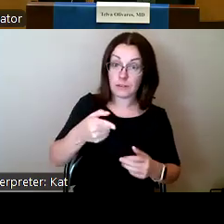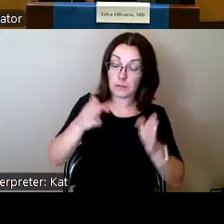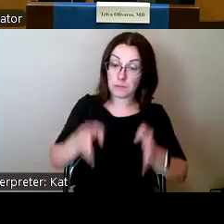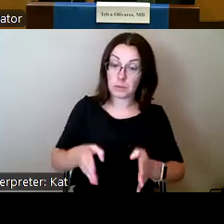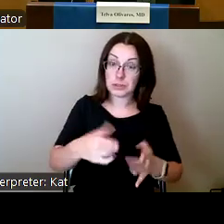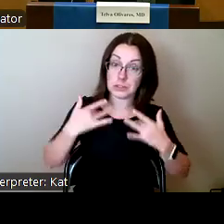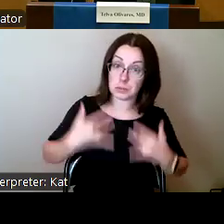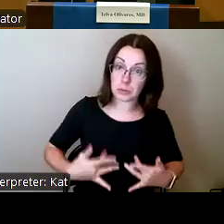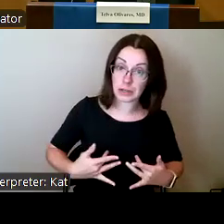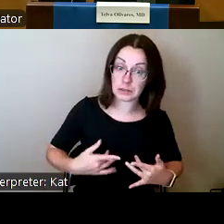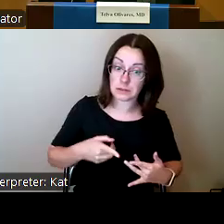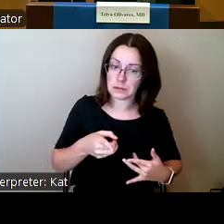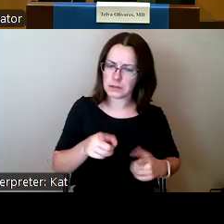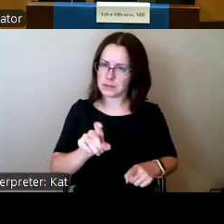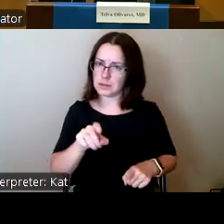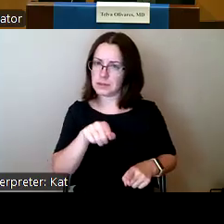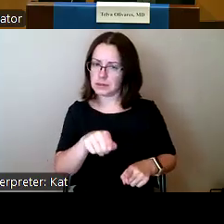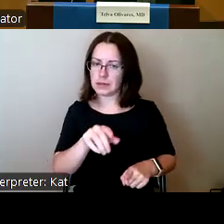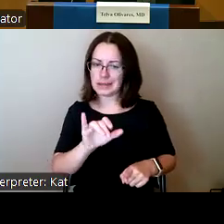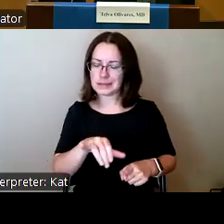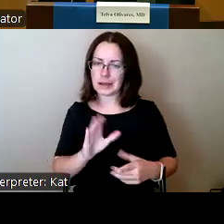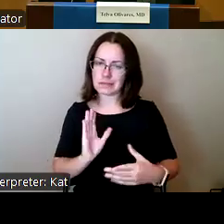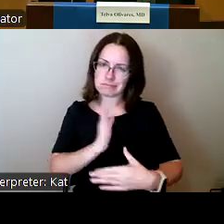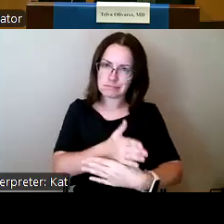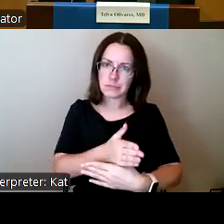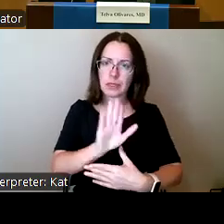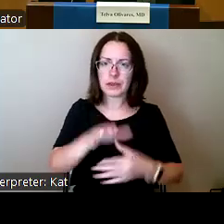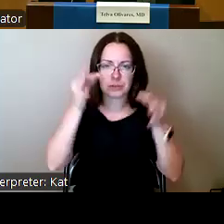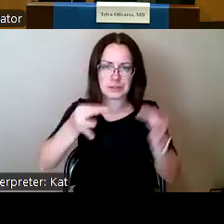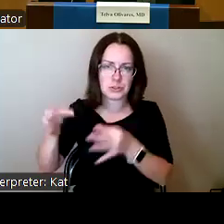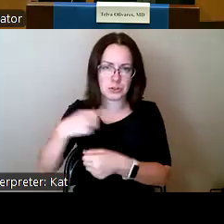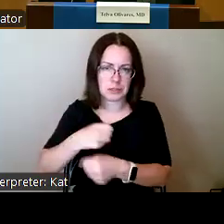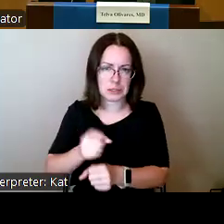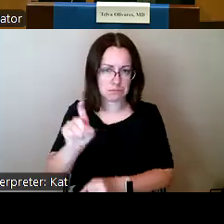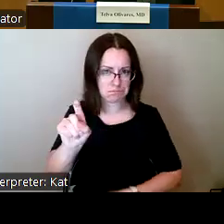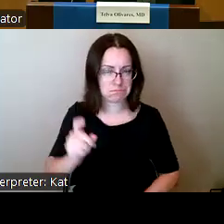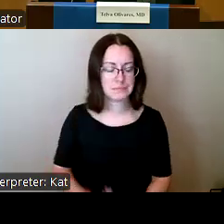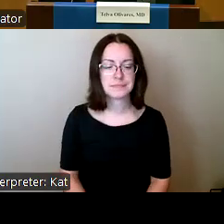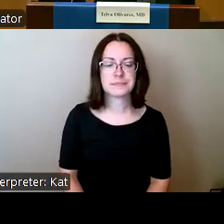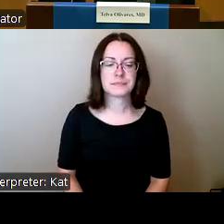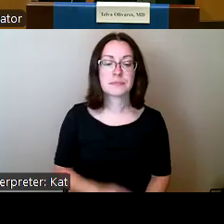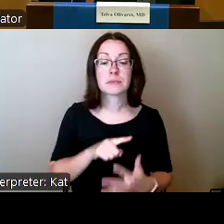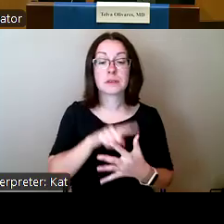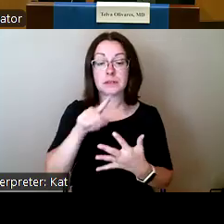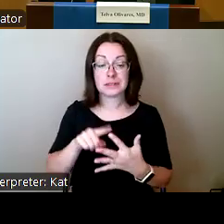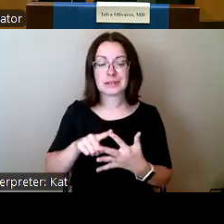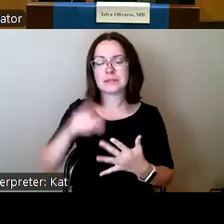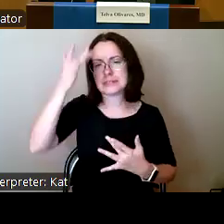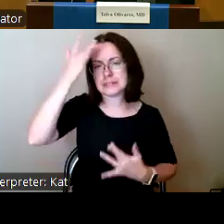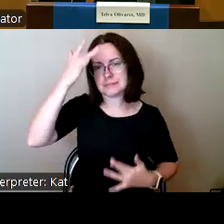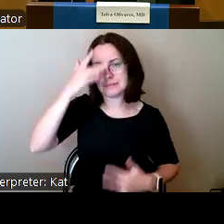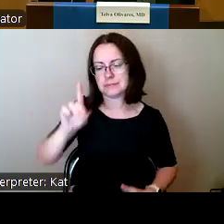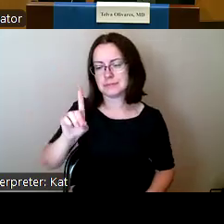is it contributing to decision-making uh capacity impairment? Um second being disease which is the